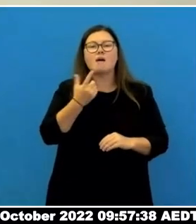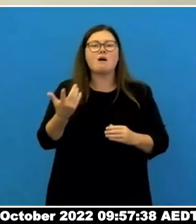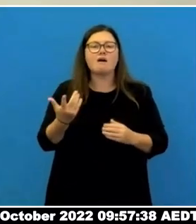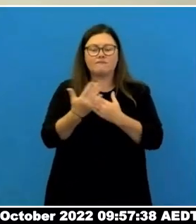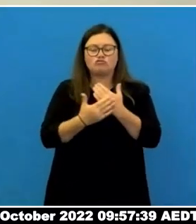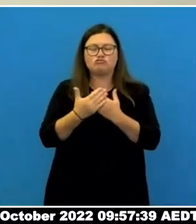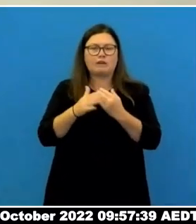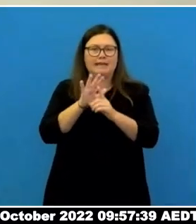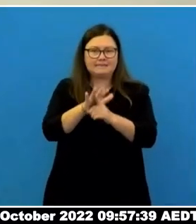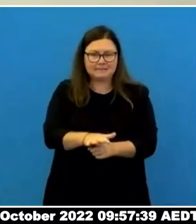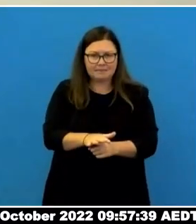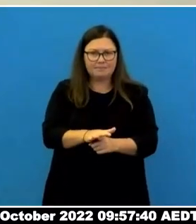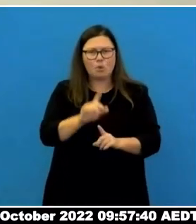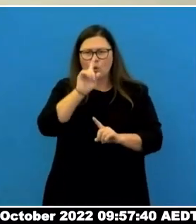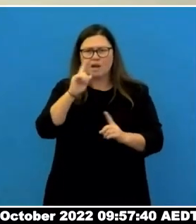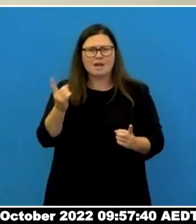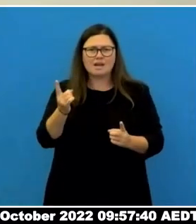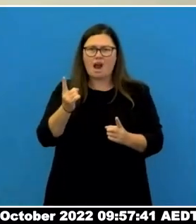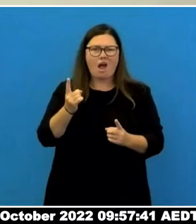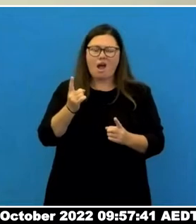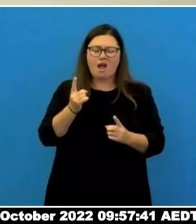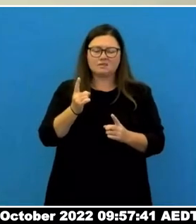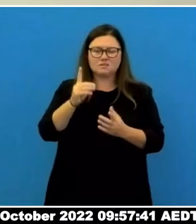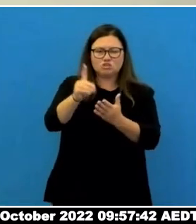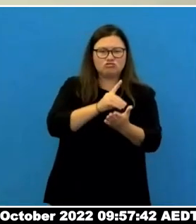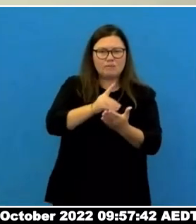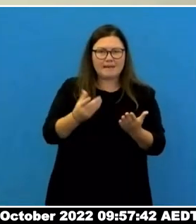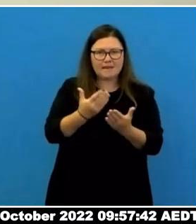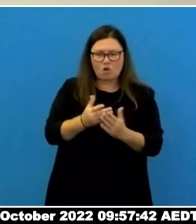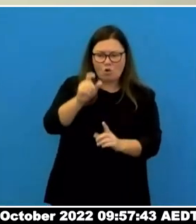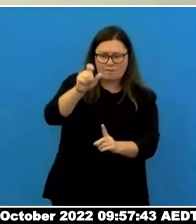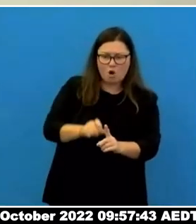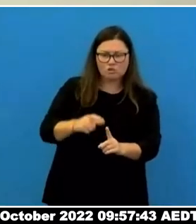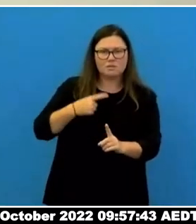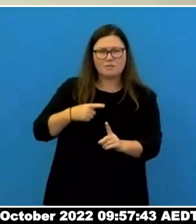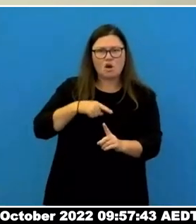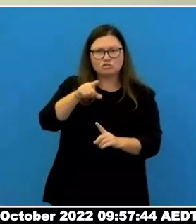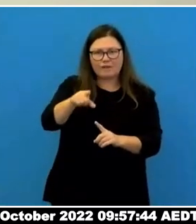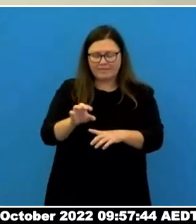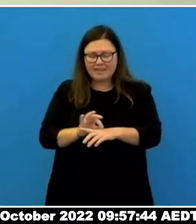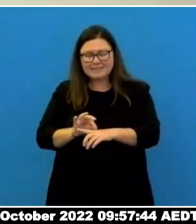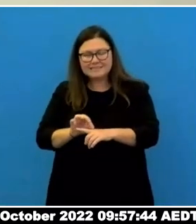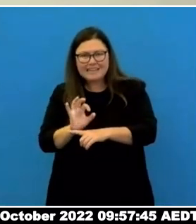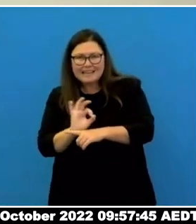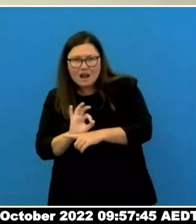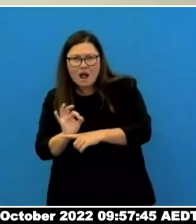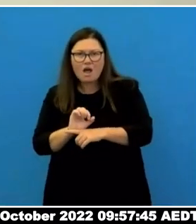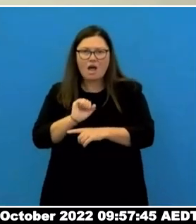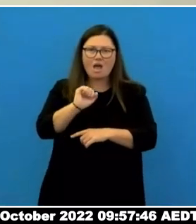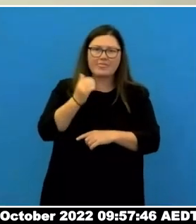because of race, colour, descent, national, ethnic origin or immigrant status.